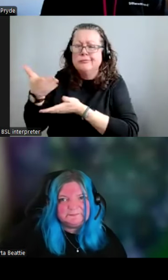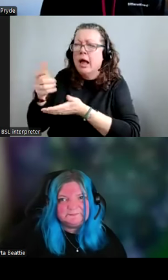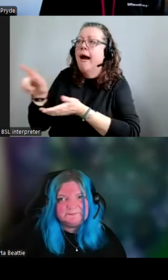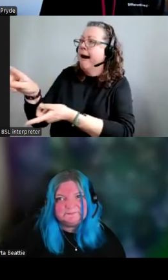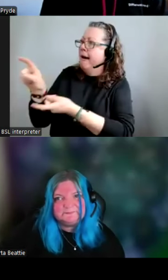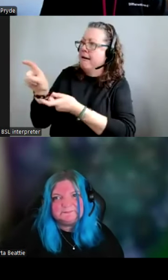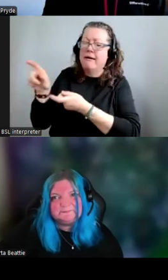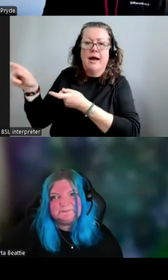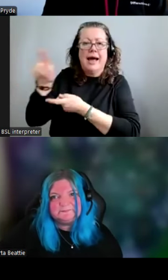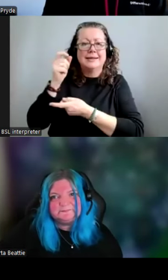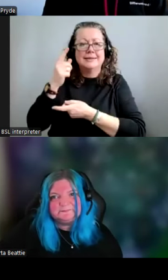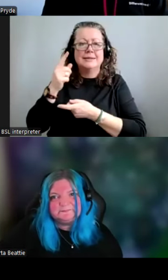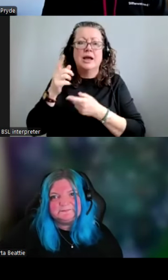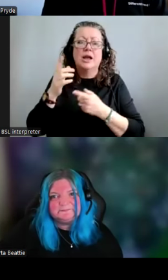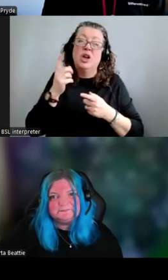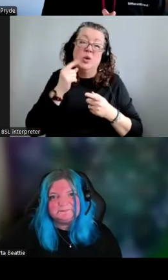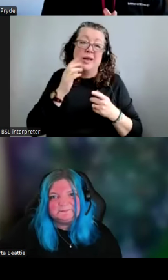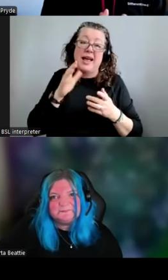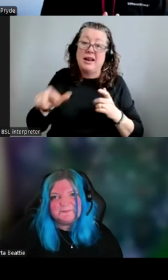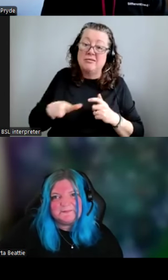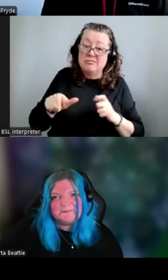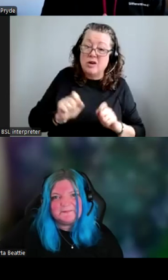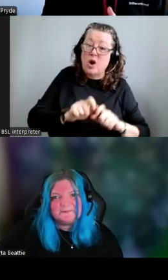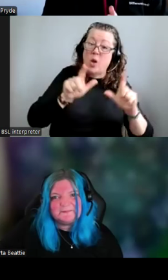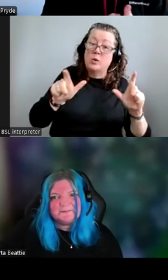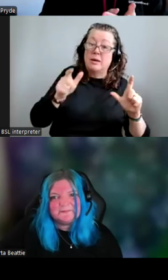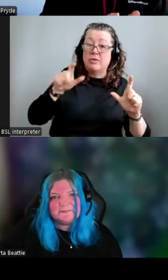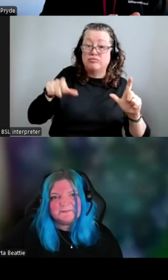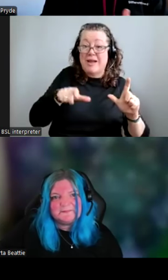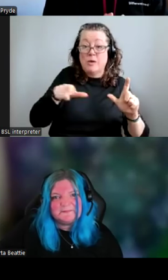through it using one of the screen readers in your software, so that's independent of the software that's being used.